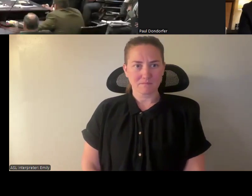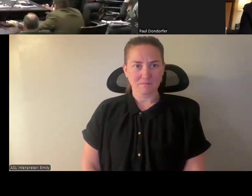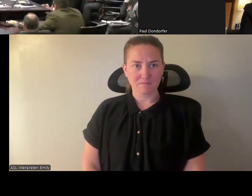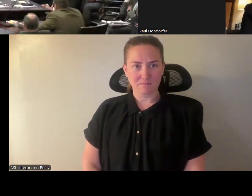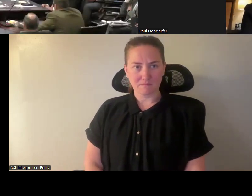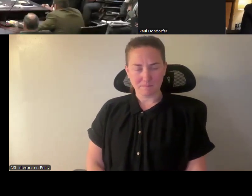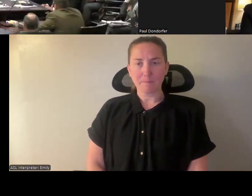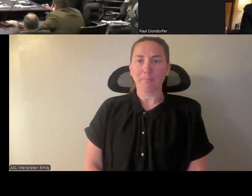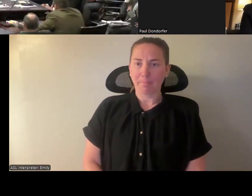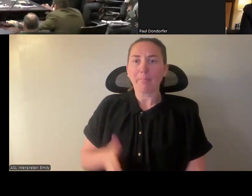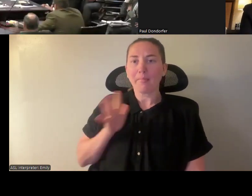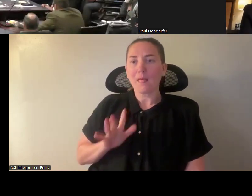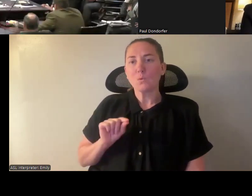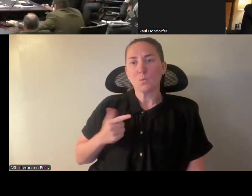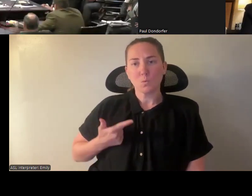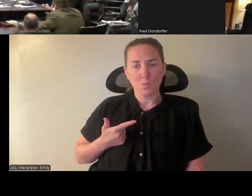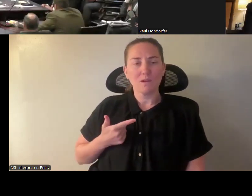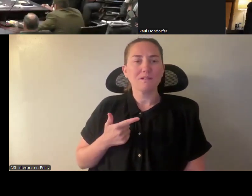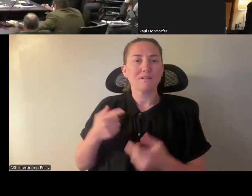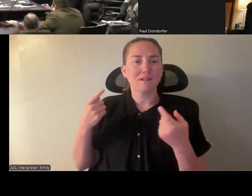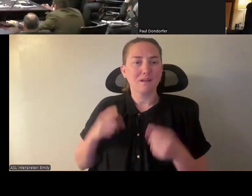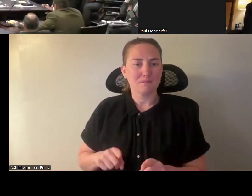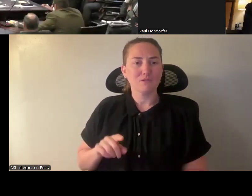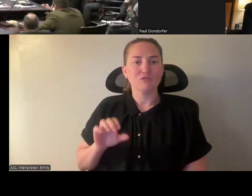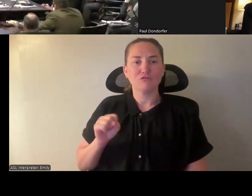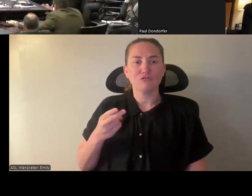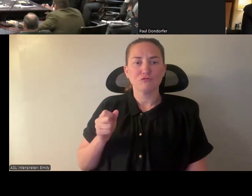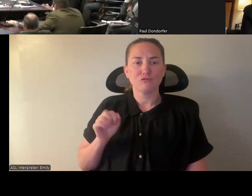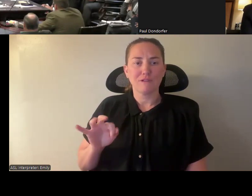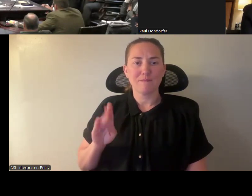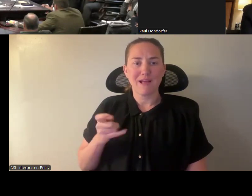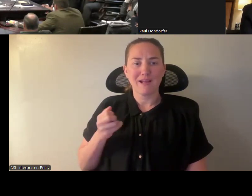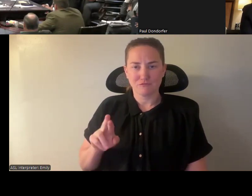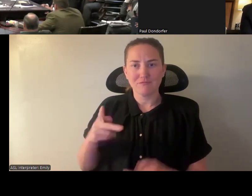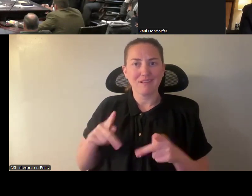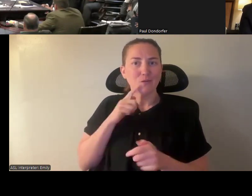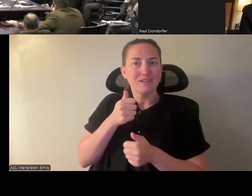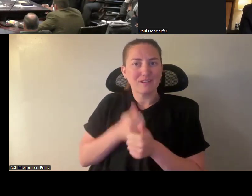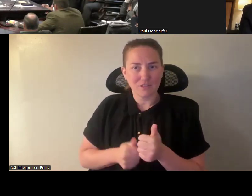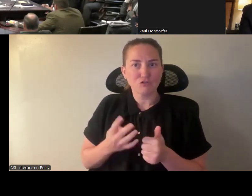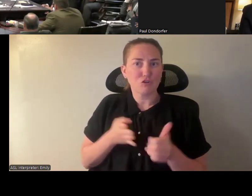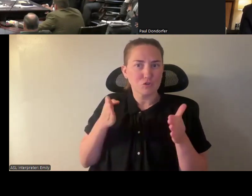Back in 2021 Sheriff Baxter allowed for each incarcerated individual to receive two free